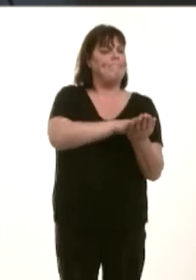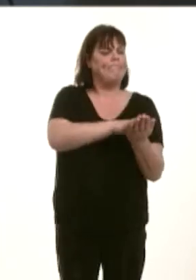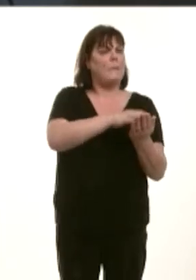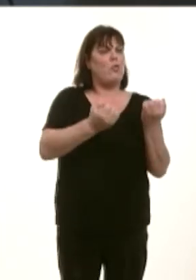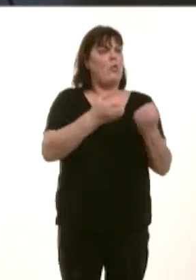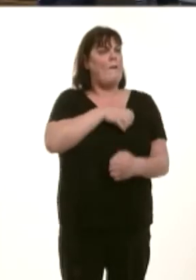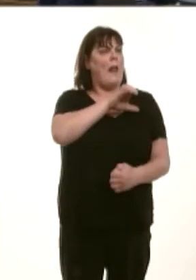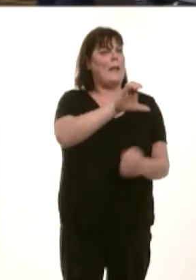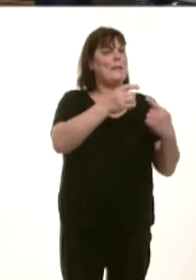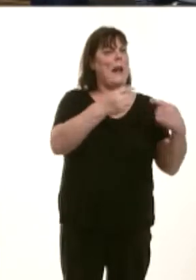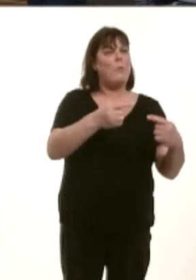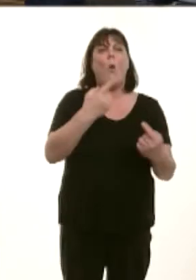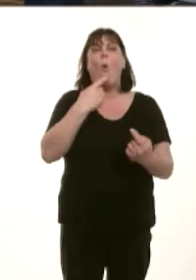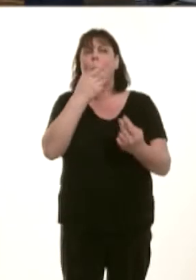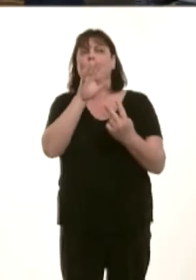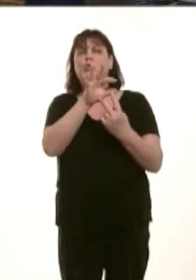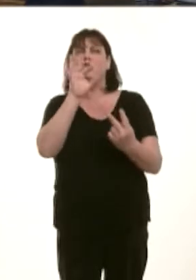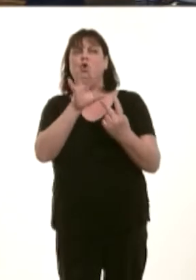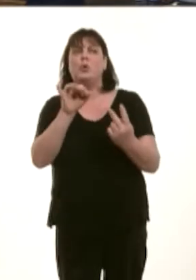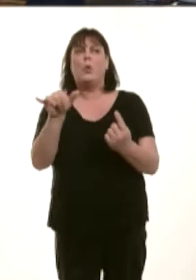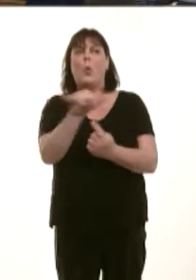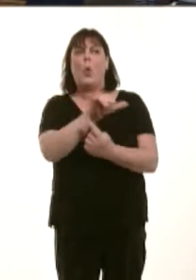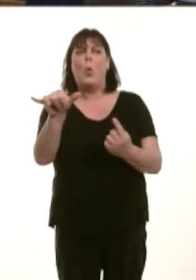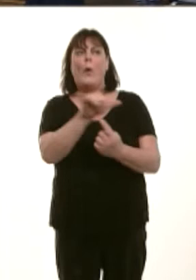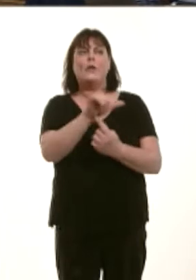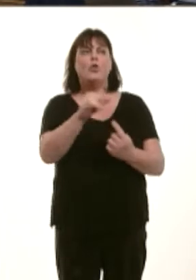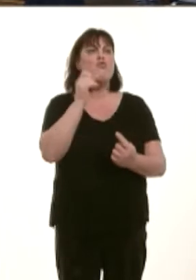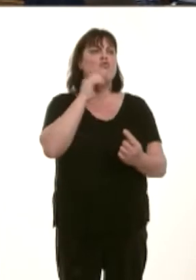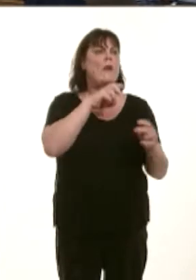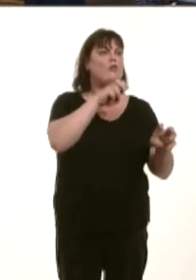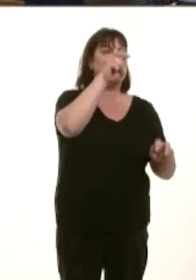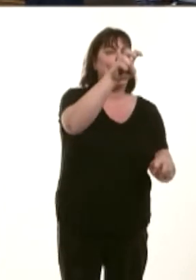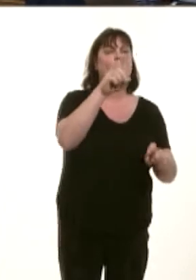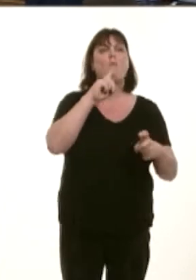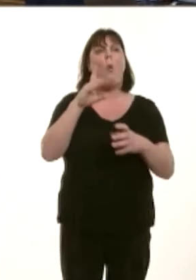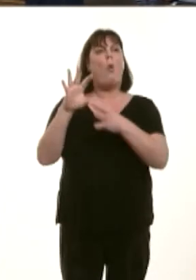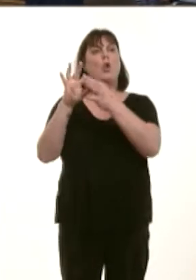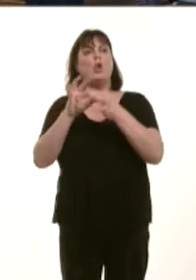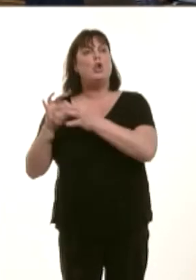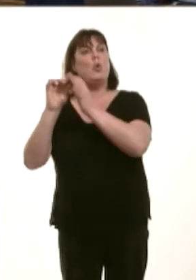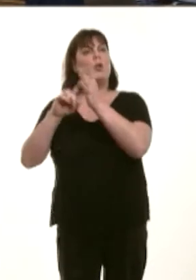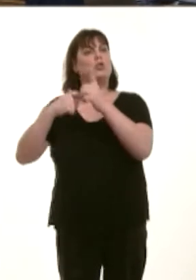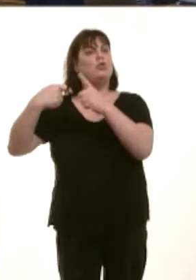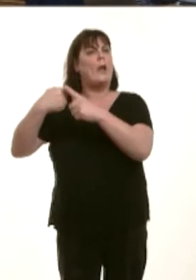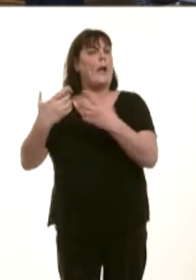or that individuals should have the option of having the red dragon rather than the union jack to define their own national identity themselves, as individuals?